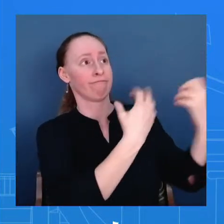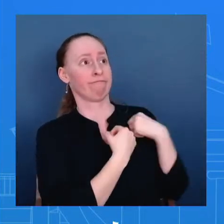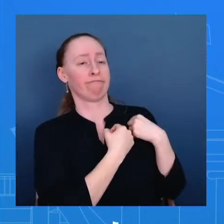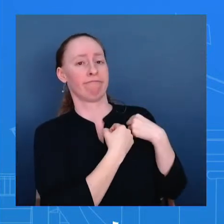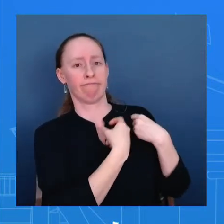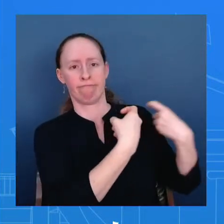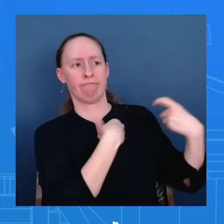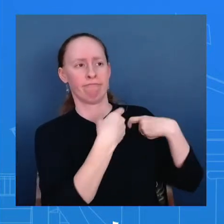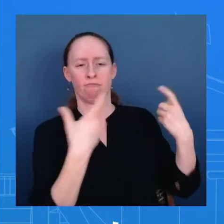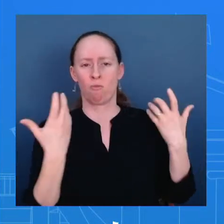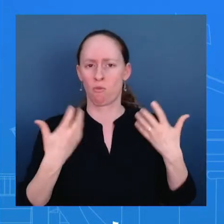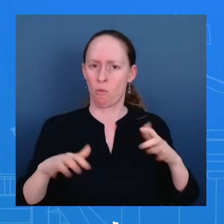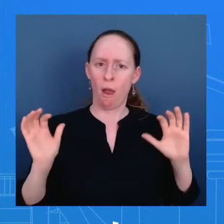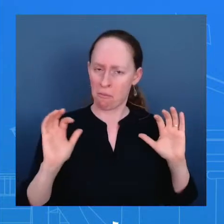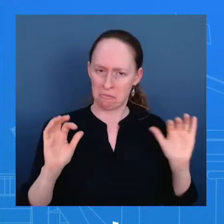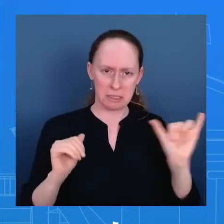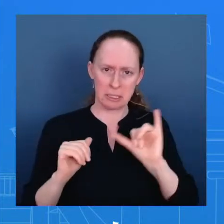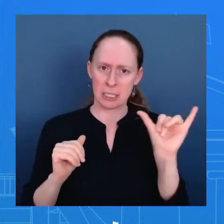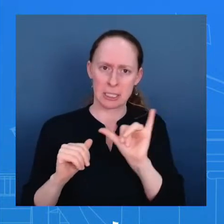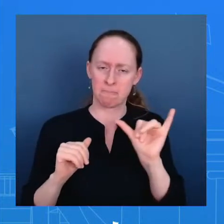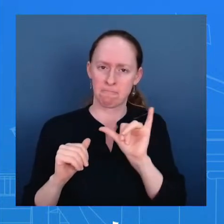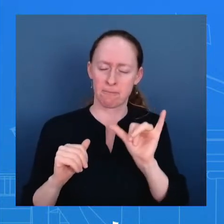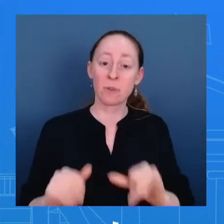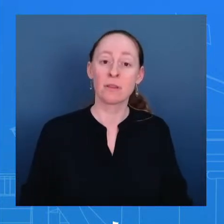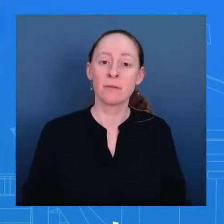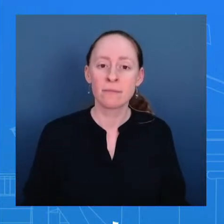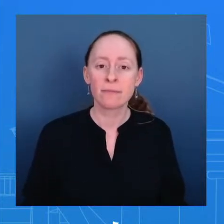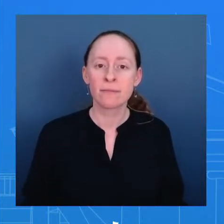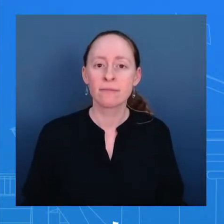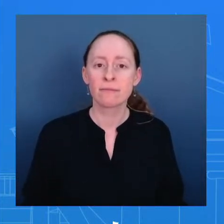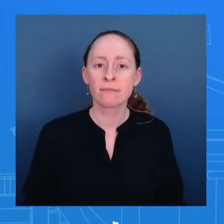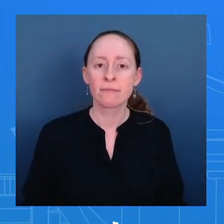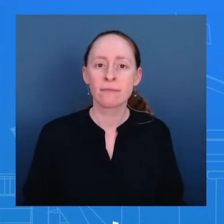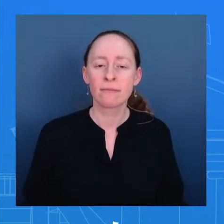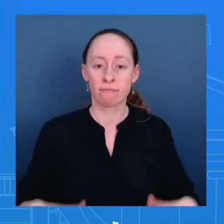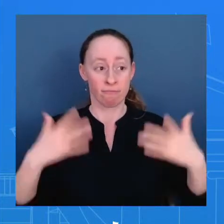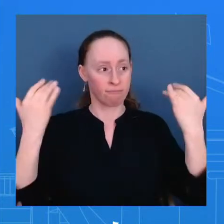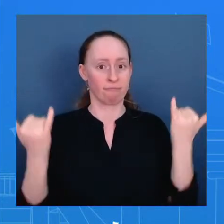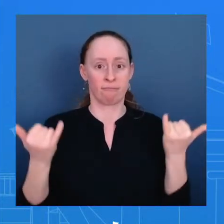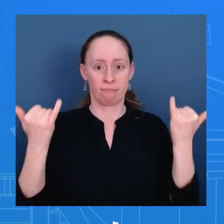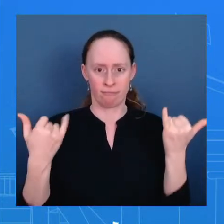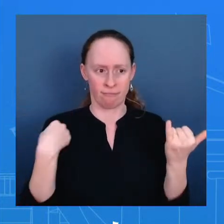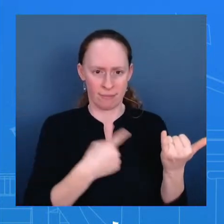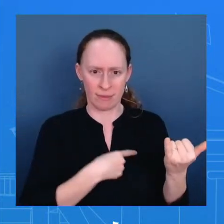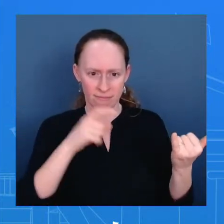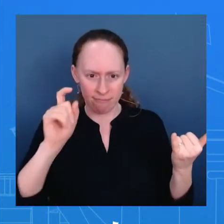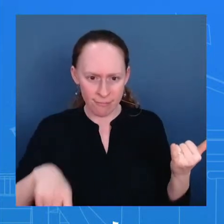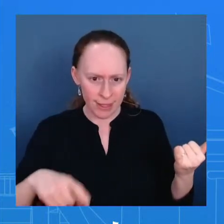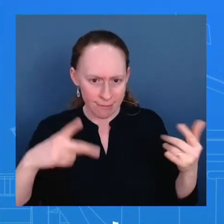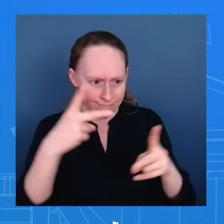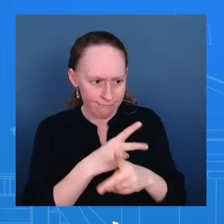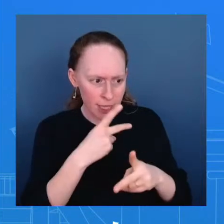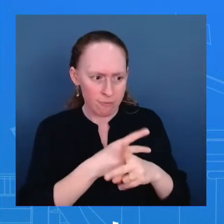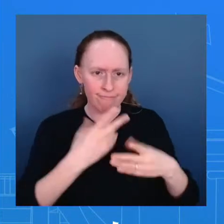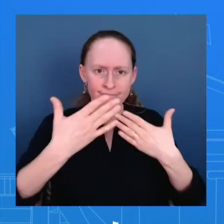The -- that underscores the importance of having a clear and concrete plan for the day after the conflict at -- in Gaza.